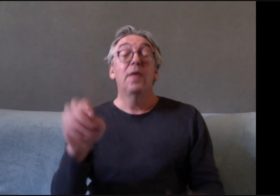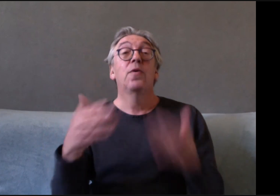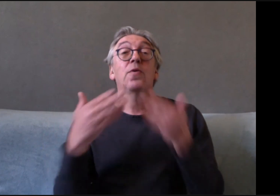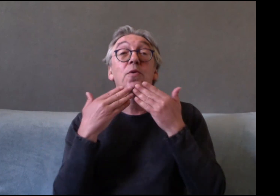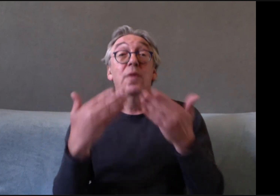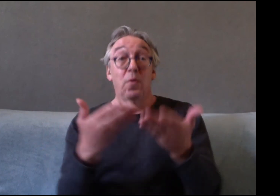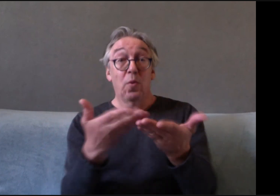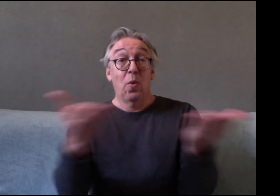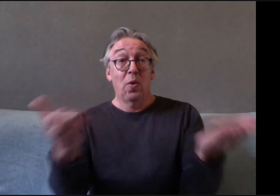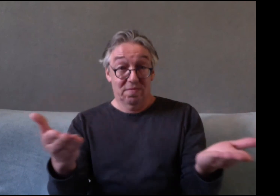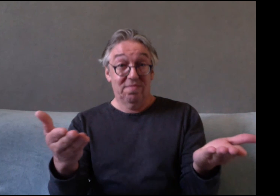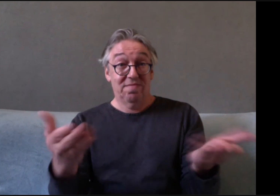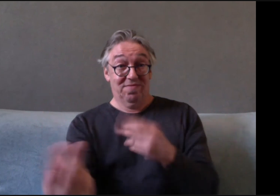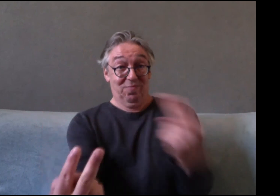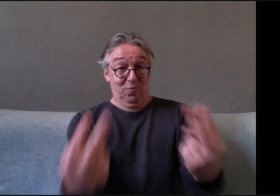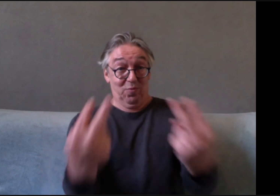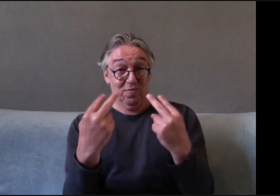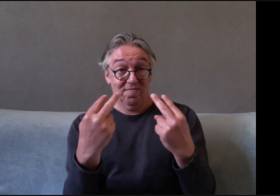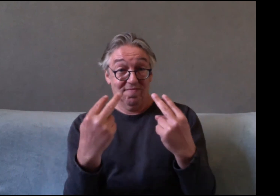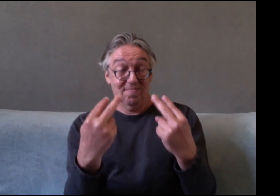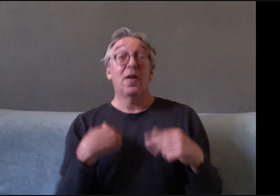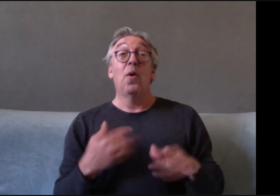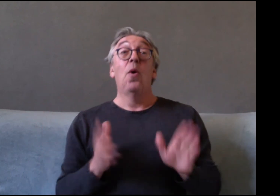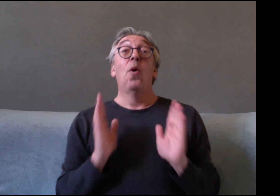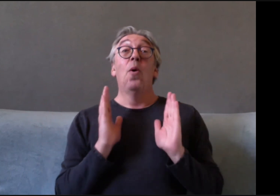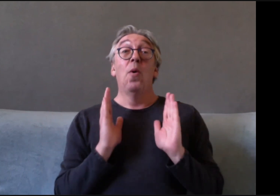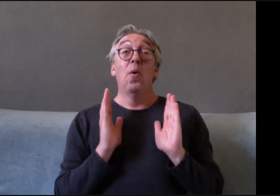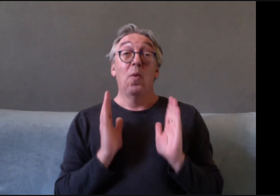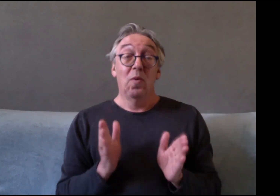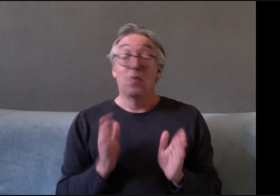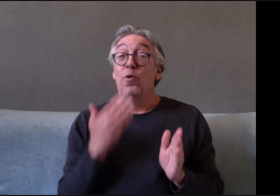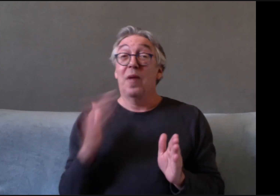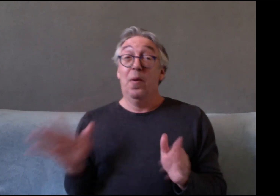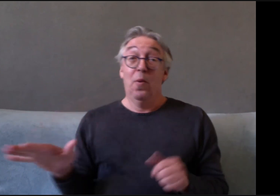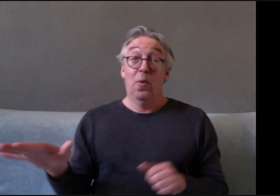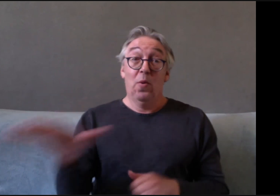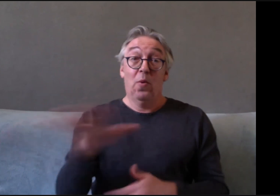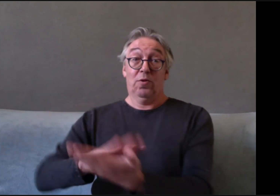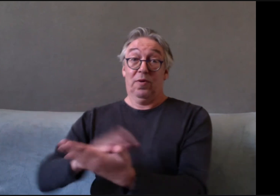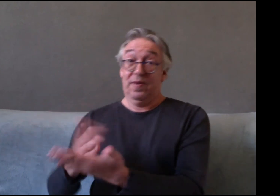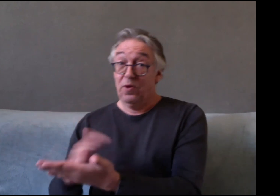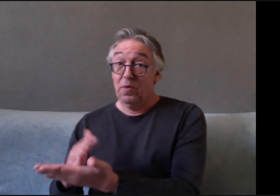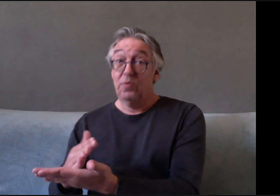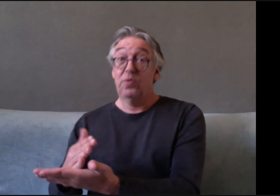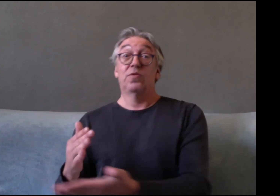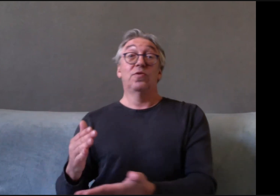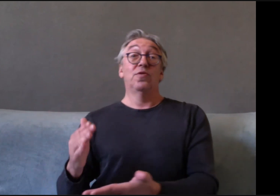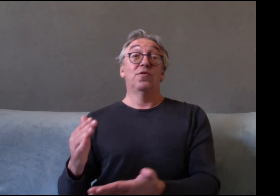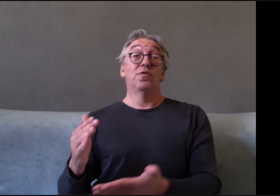Thank you very much, everyone, including speakers, interpreters and live captioners for joining us.